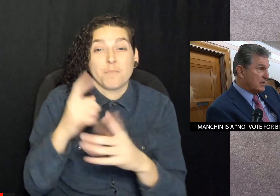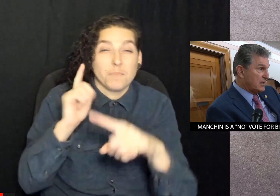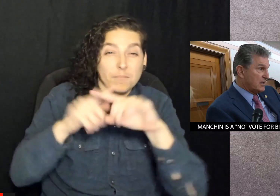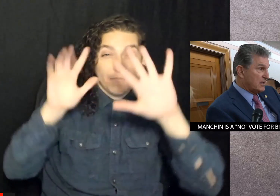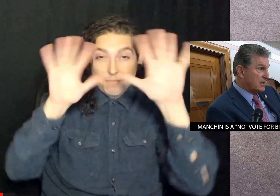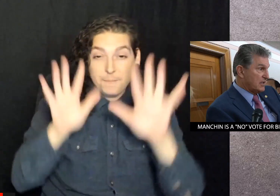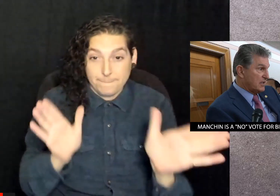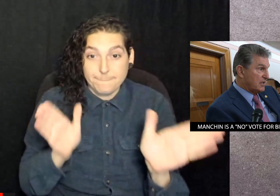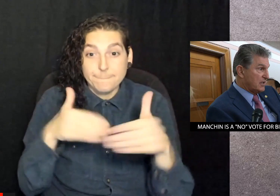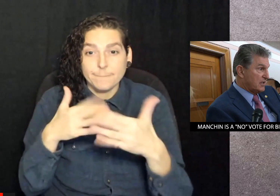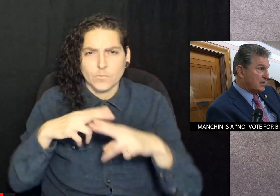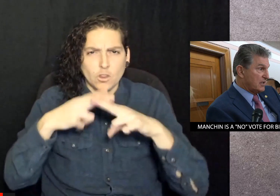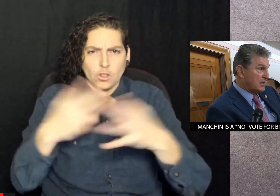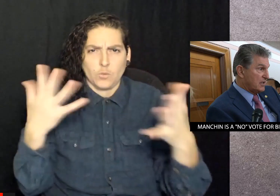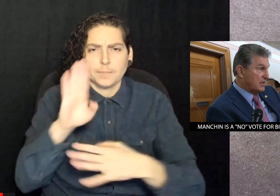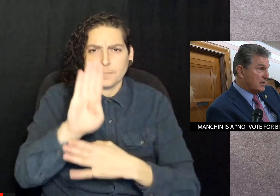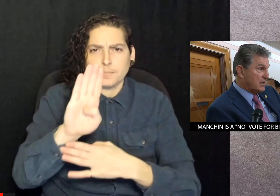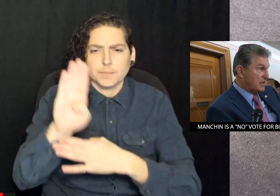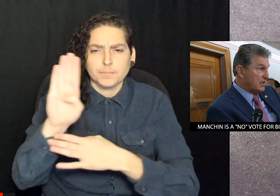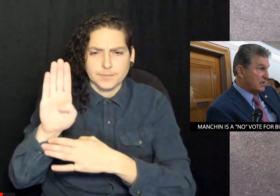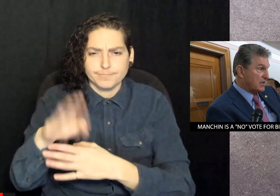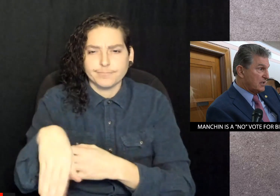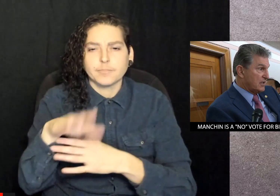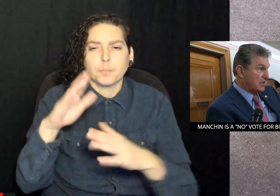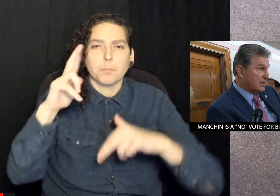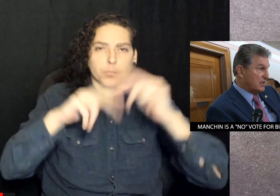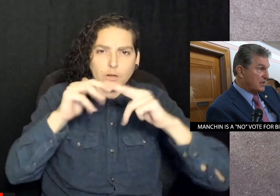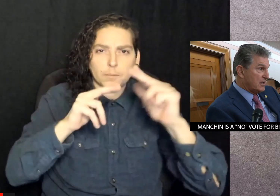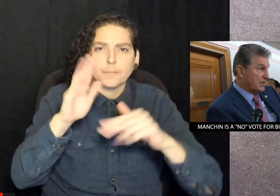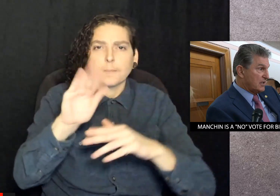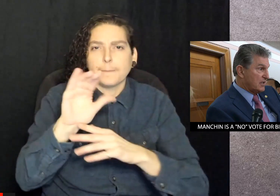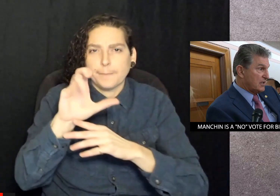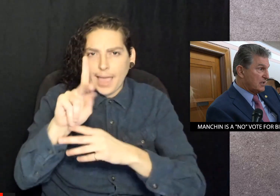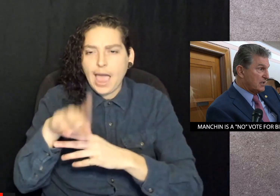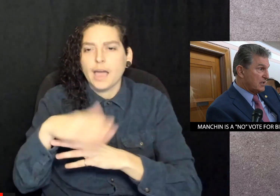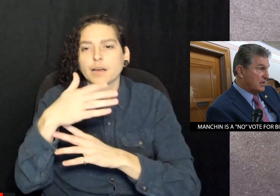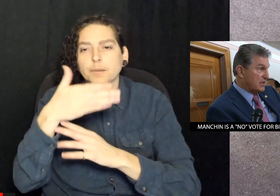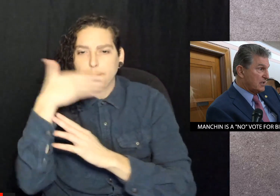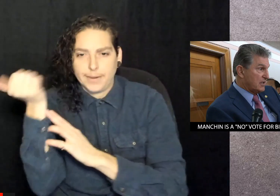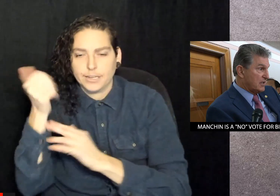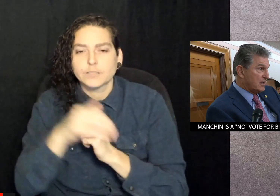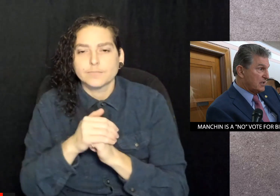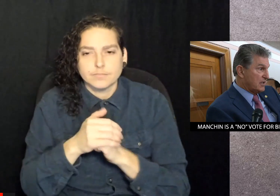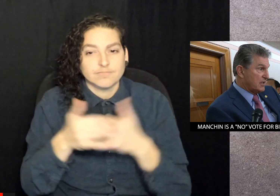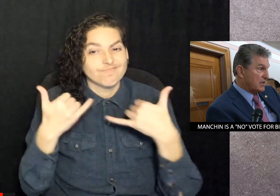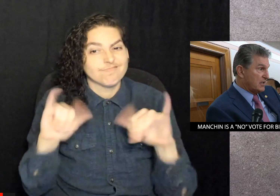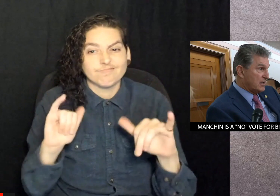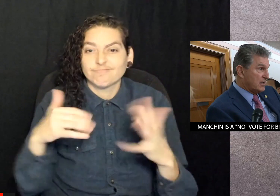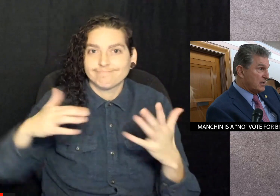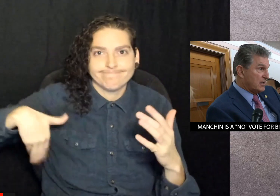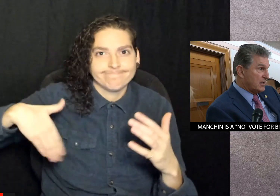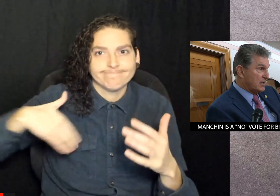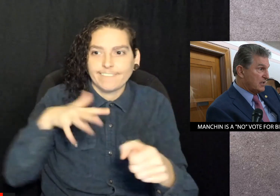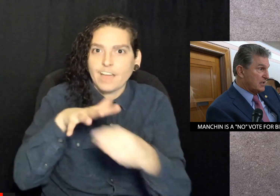and that's because President Biden's $2 trillion economic and climate package calls a bill back